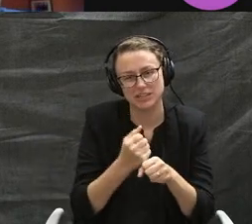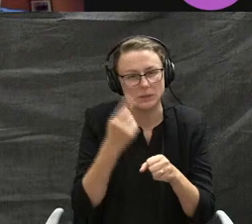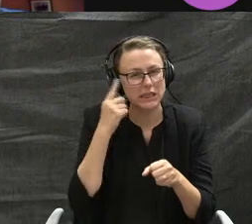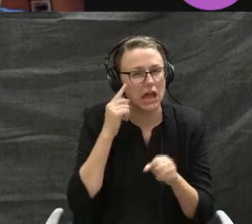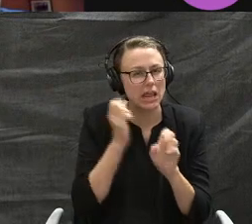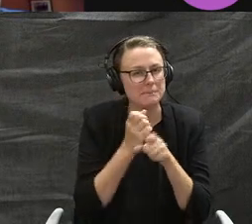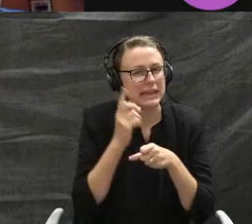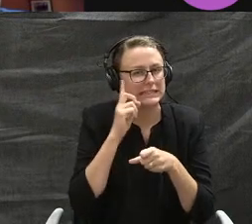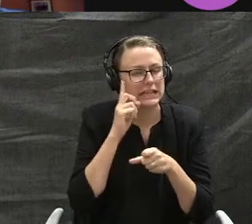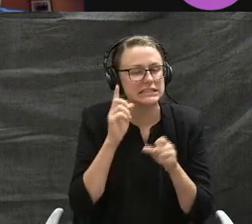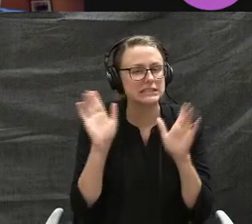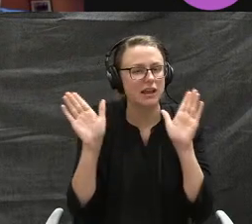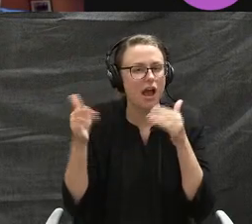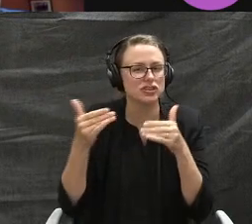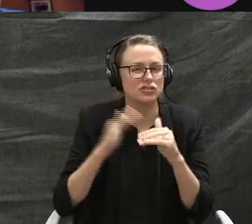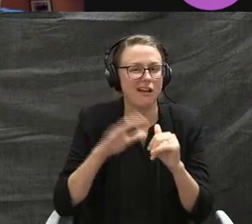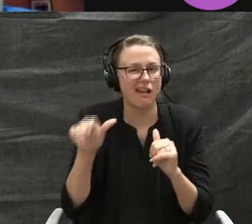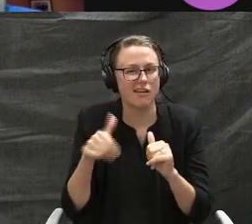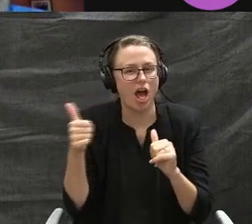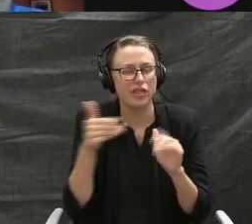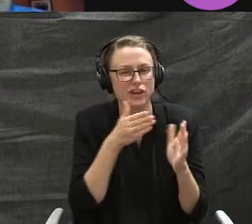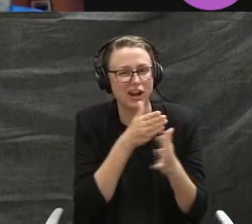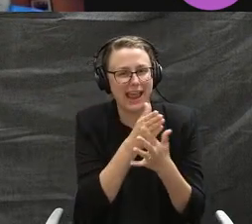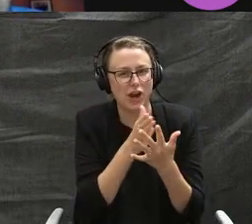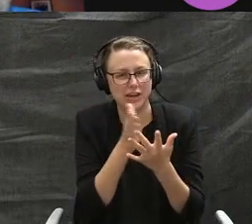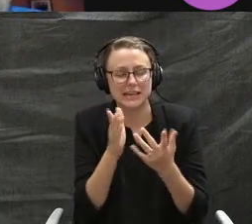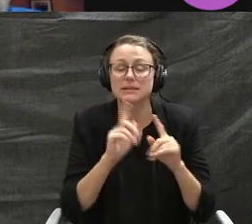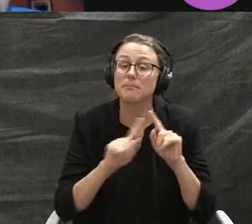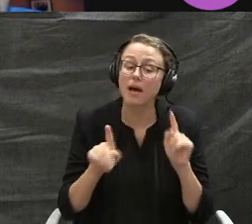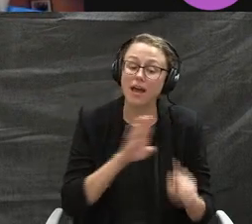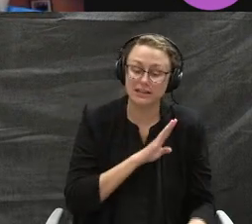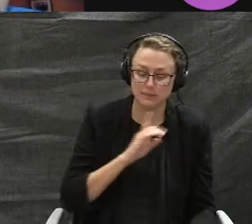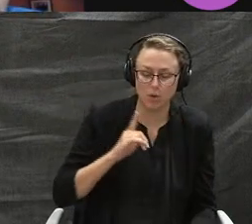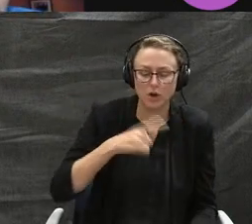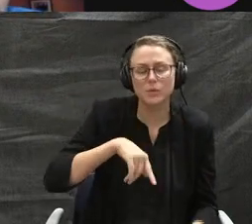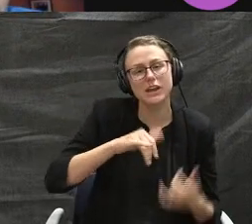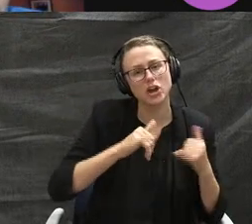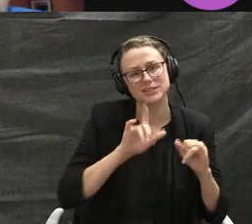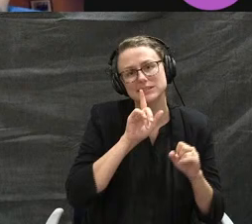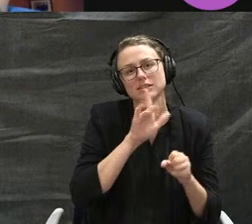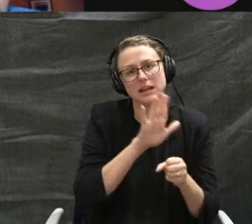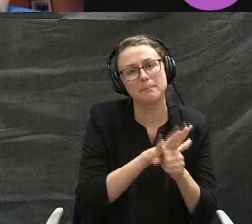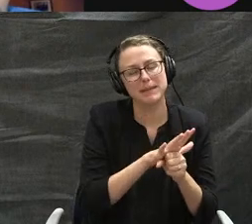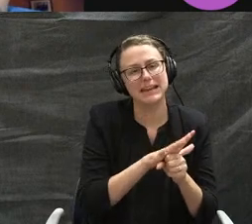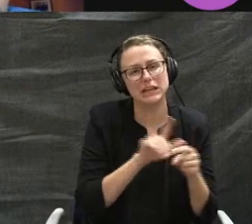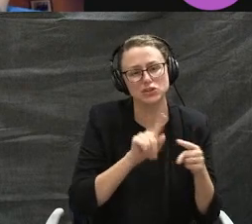thought it made sense to concentrate on other areas. That said, is the board we continue to be committed to improving how